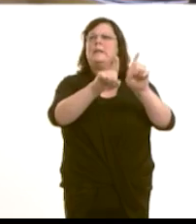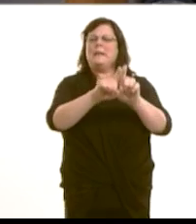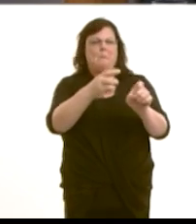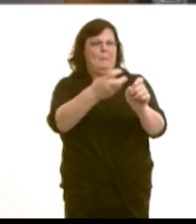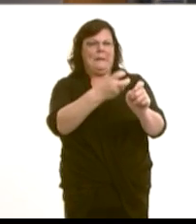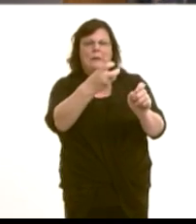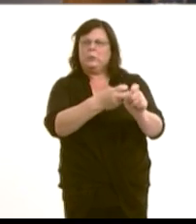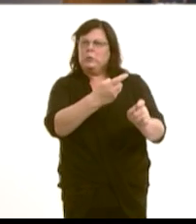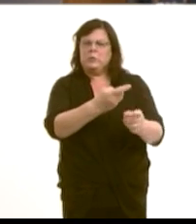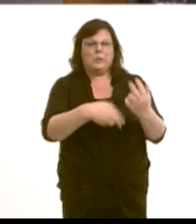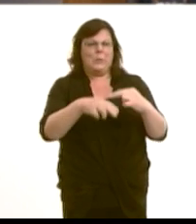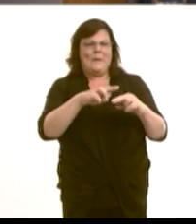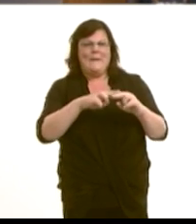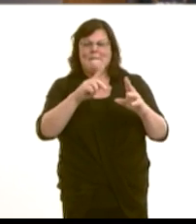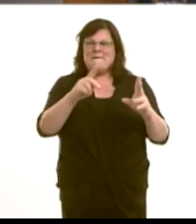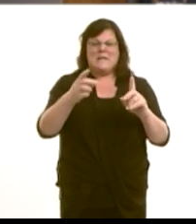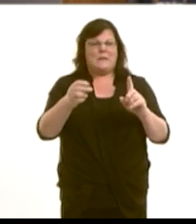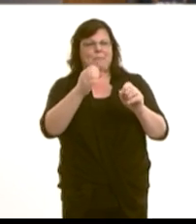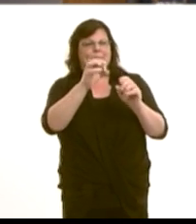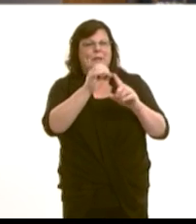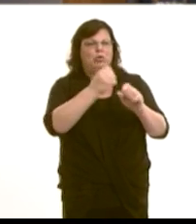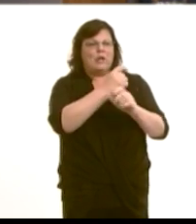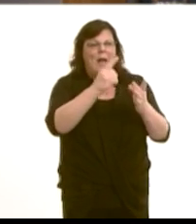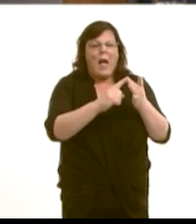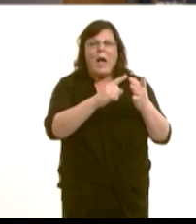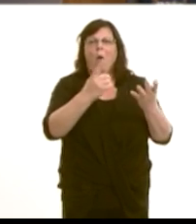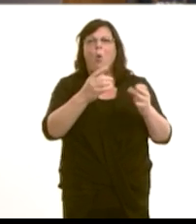So, if we were to lose that PGI and protected designation of origin status, then we would